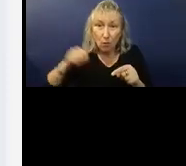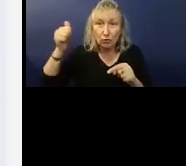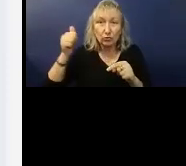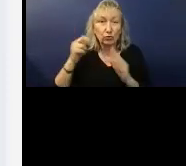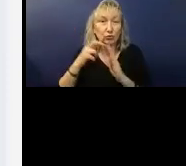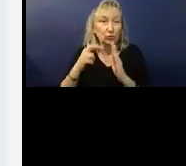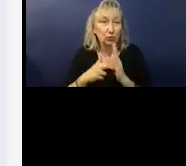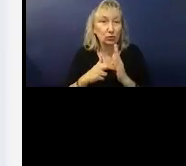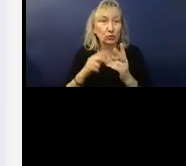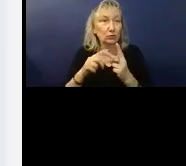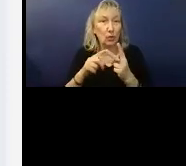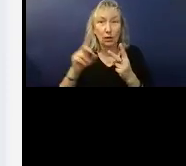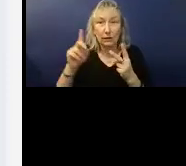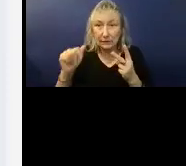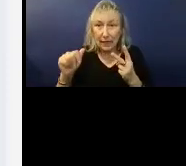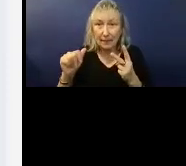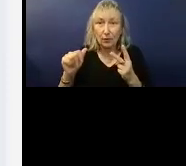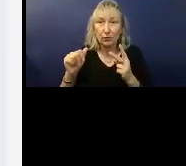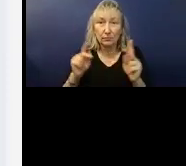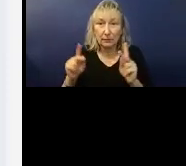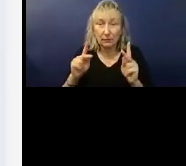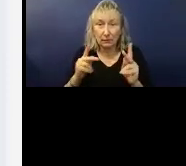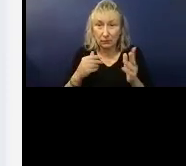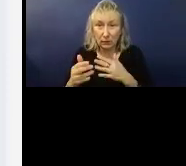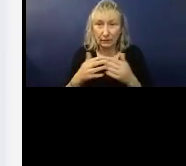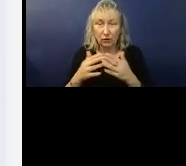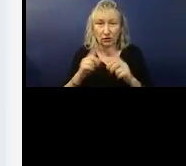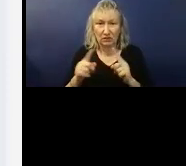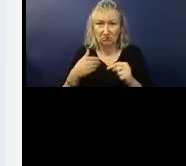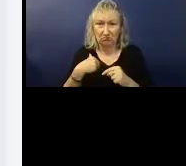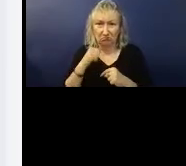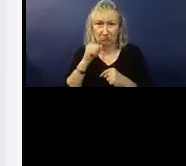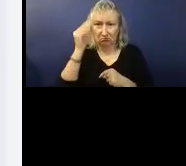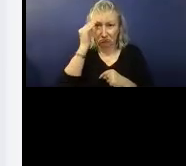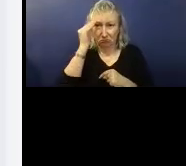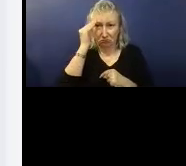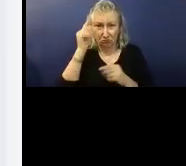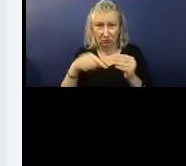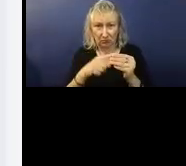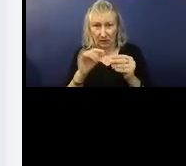older adult person with disability, I'm not aware of that legal barrier.